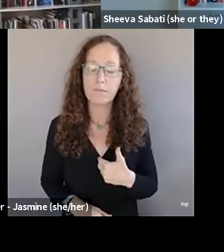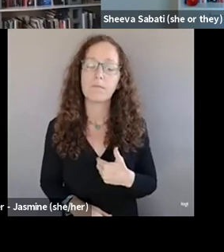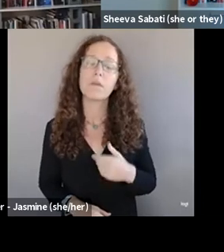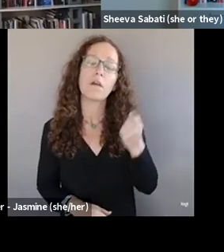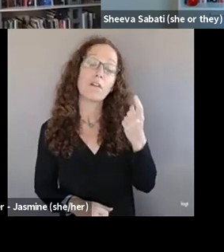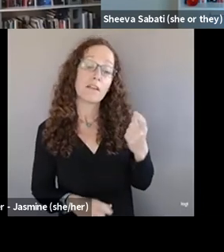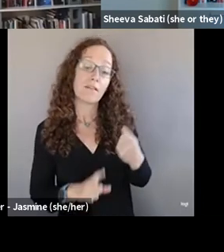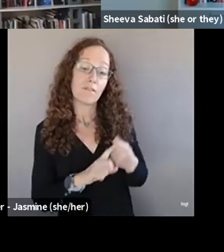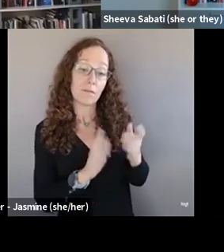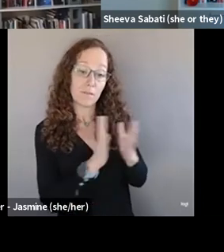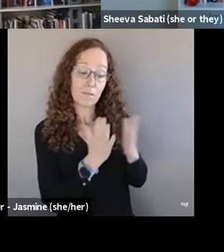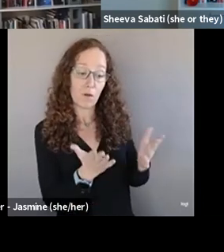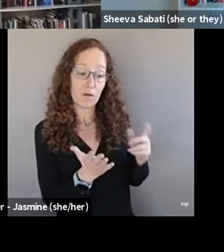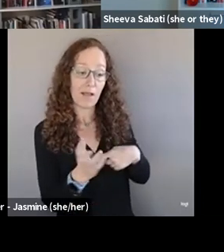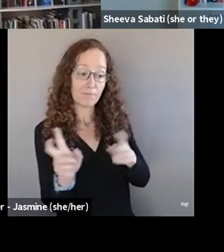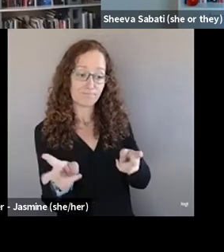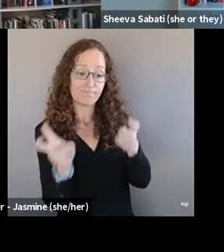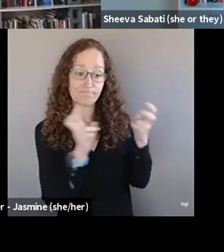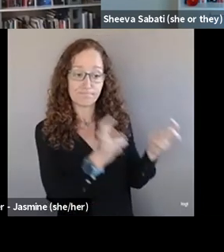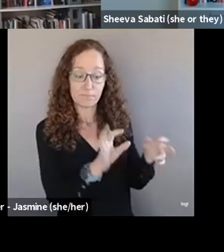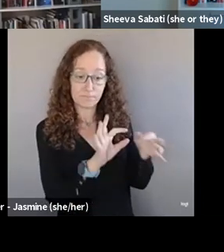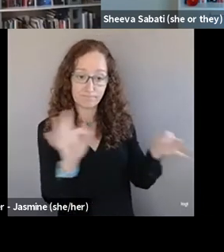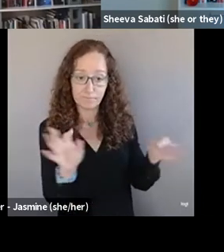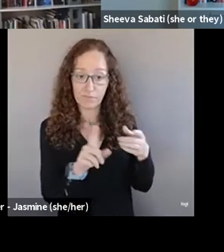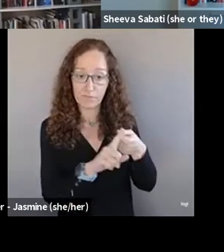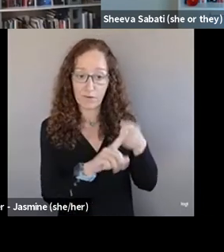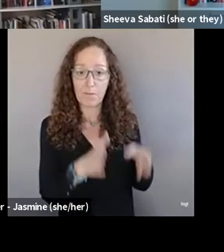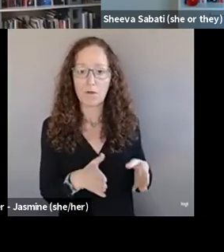of how we do that is we don't, I know this person, not as a